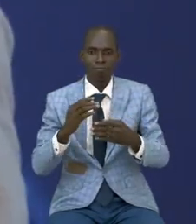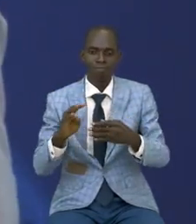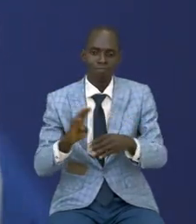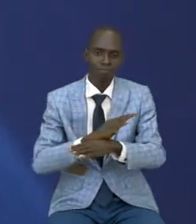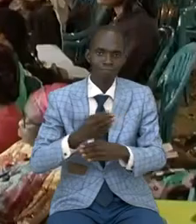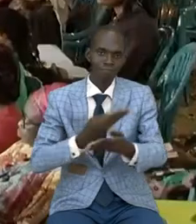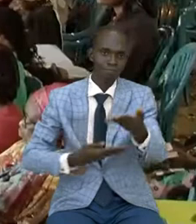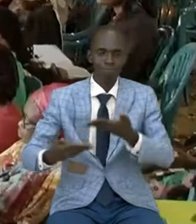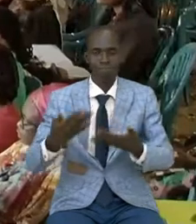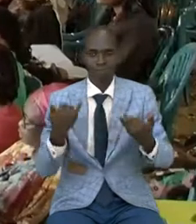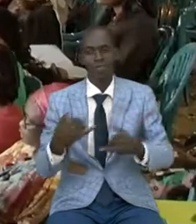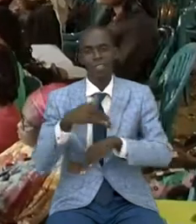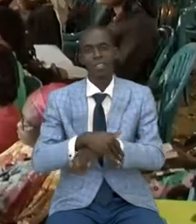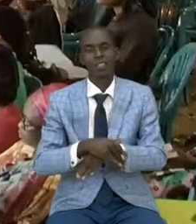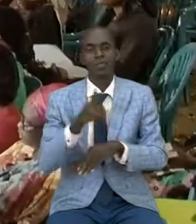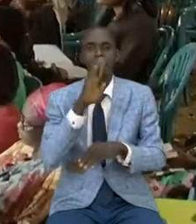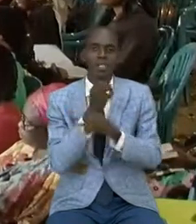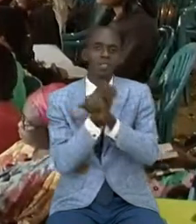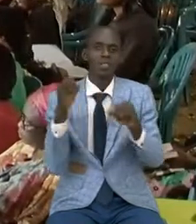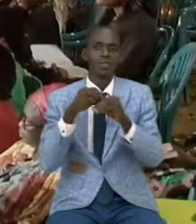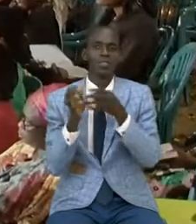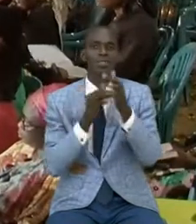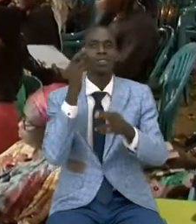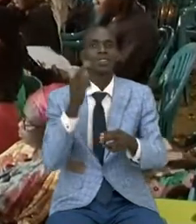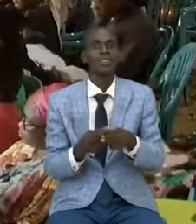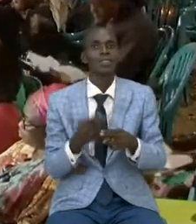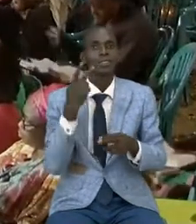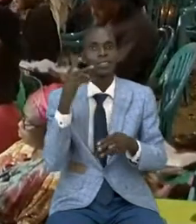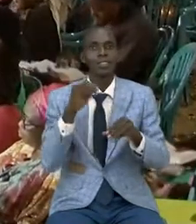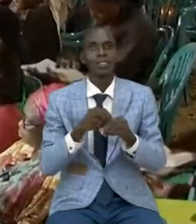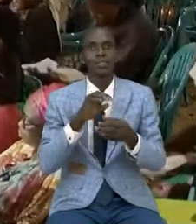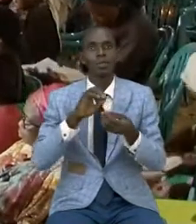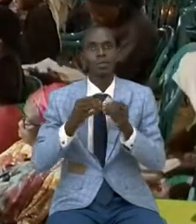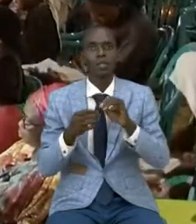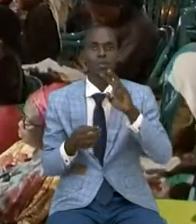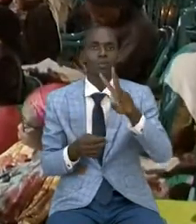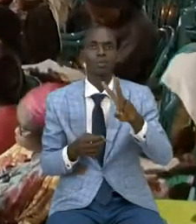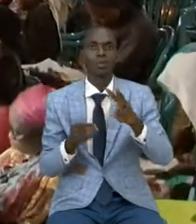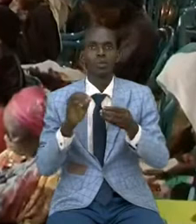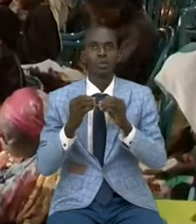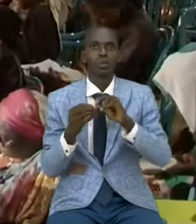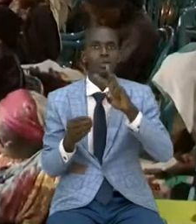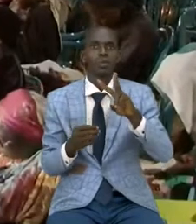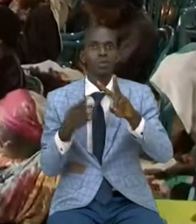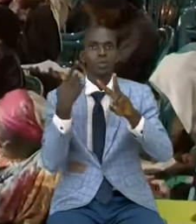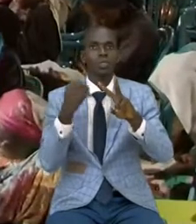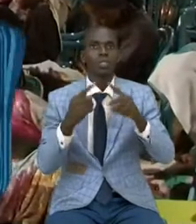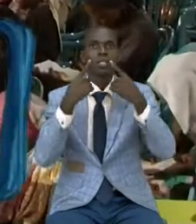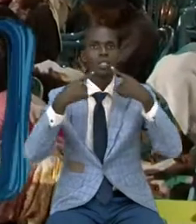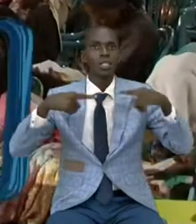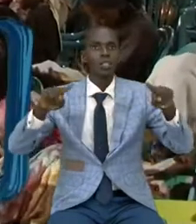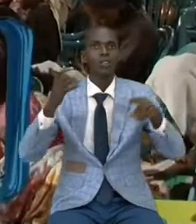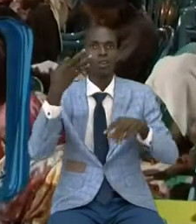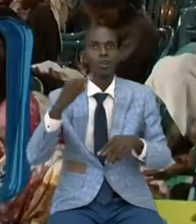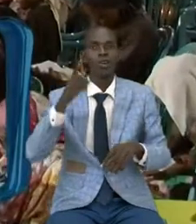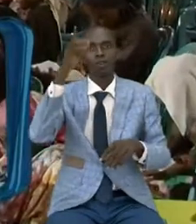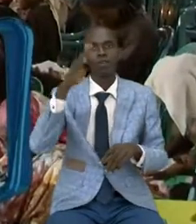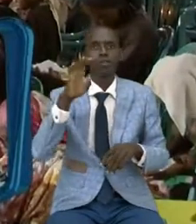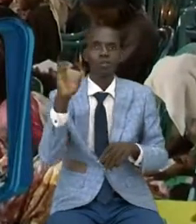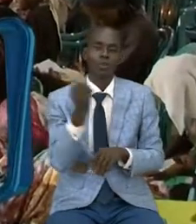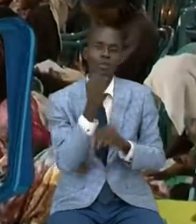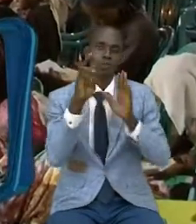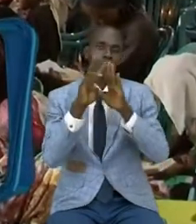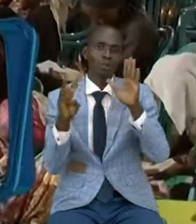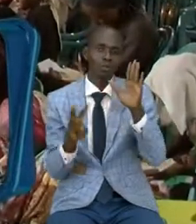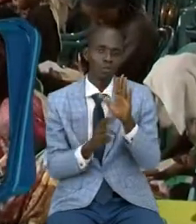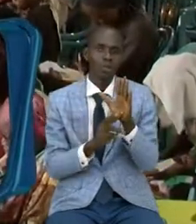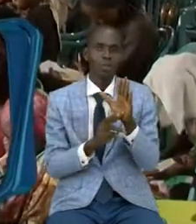jesus name look at number two here number two i'm looking at the declaration of god's will for our